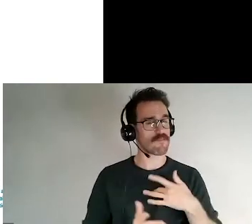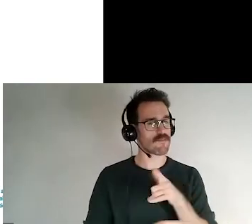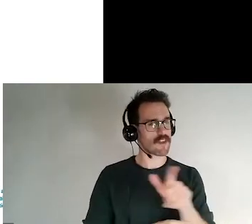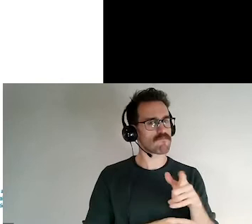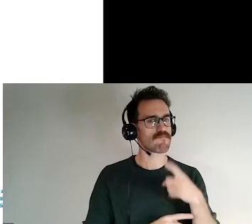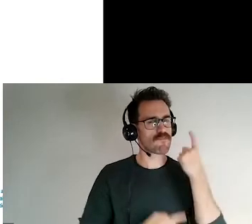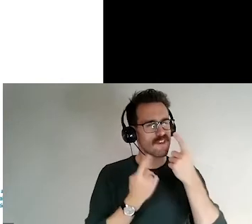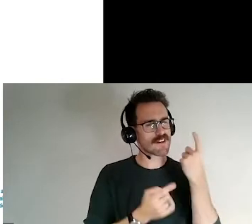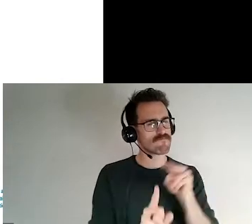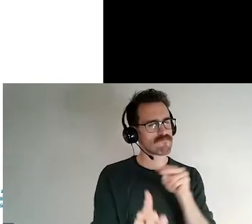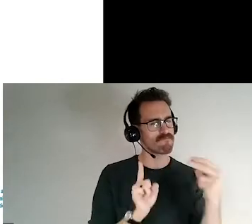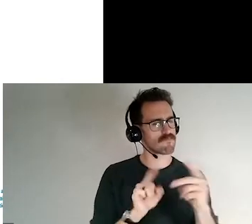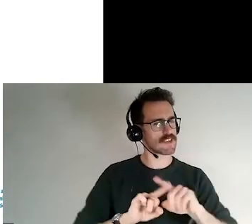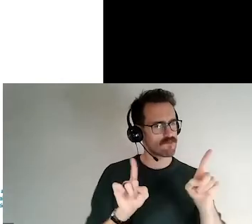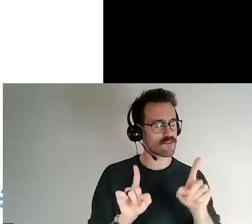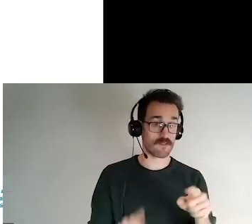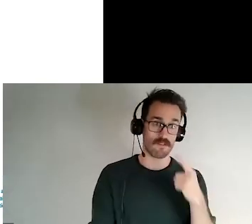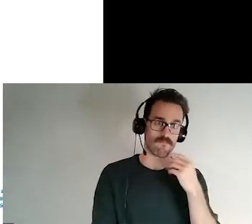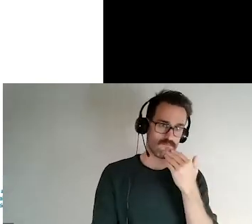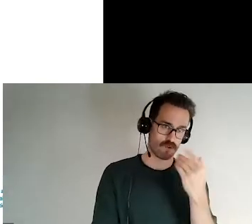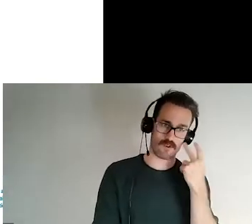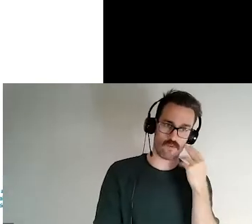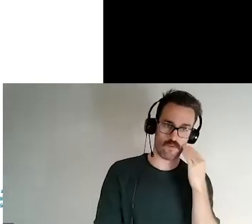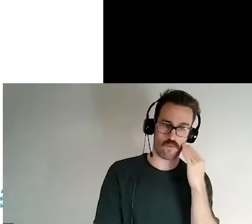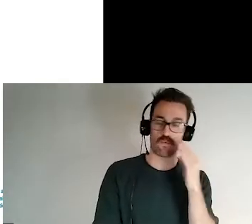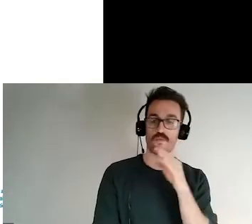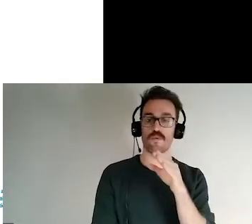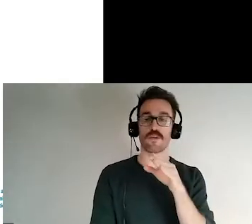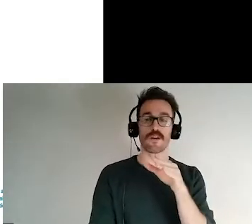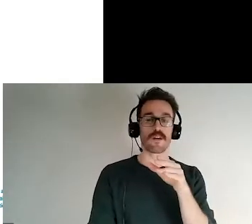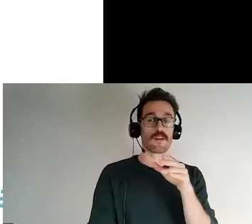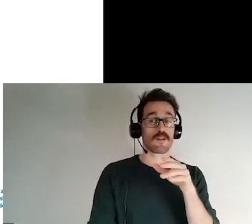And our workers told us it was a little easier for them to fill this out and useful than